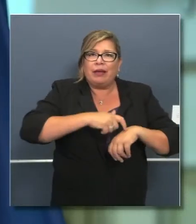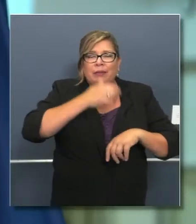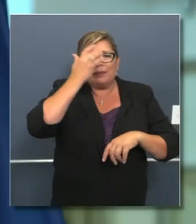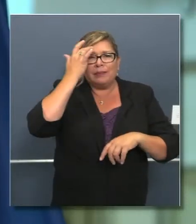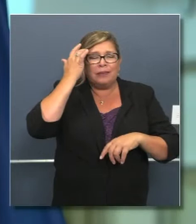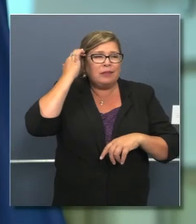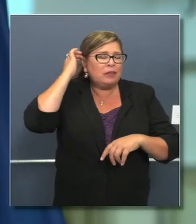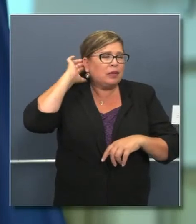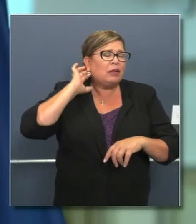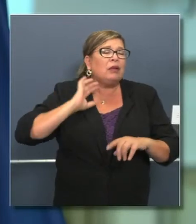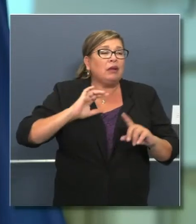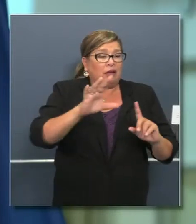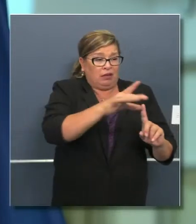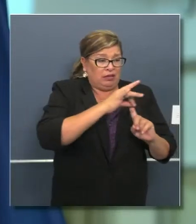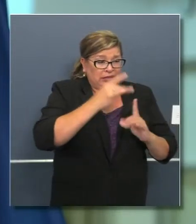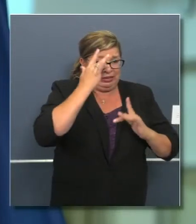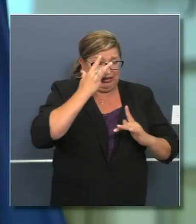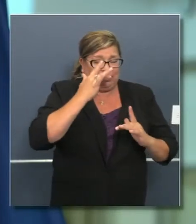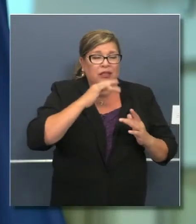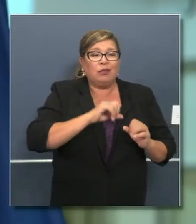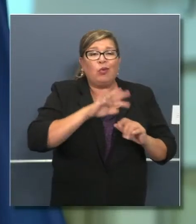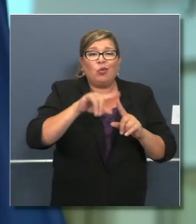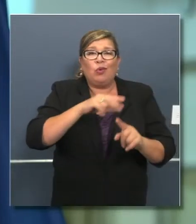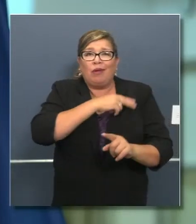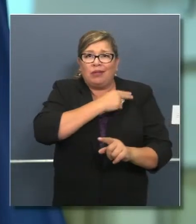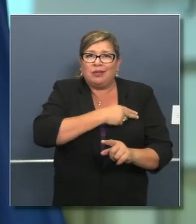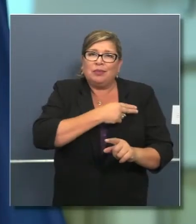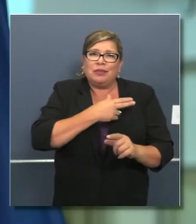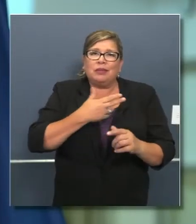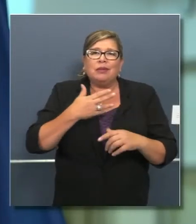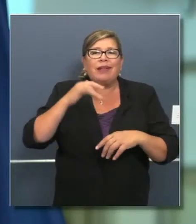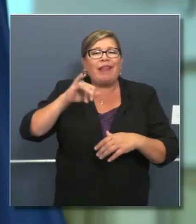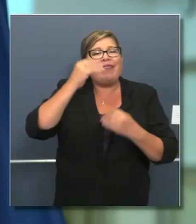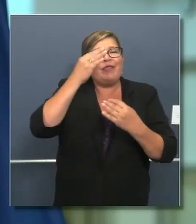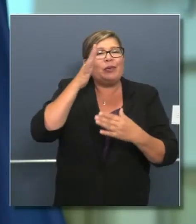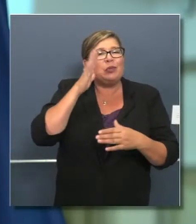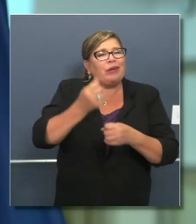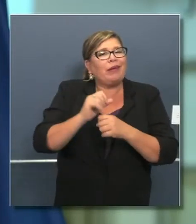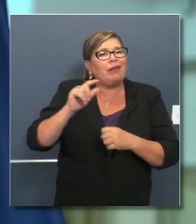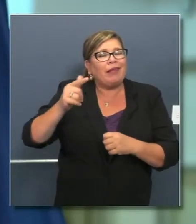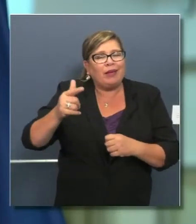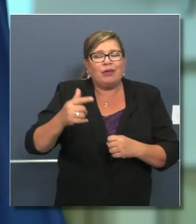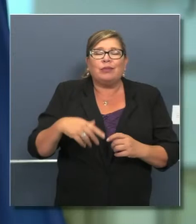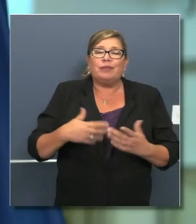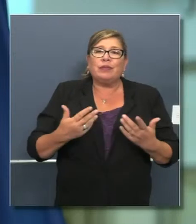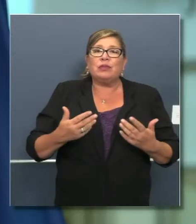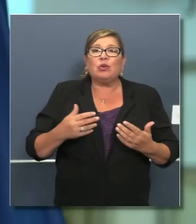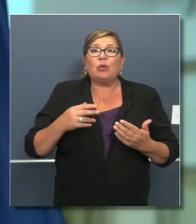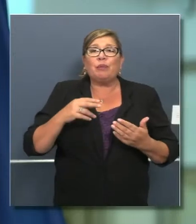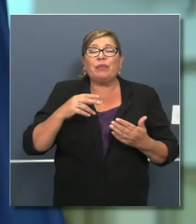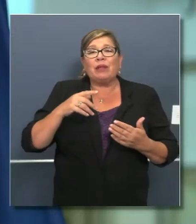use common sense just because someone else did something that wasn't good for their public health